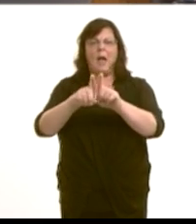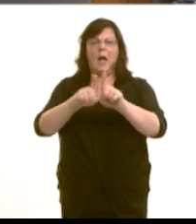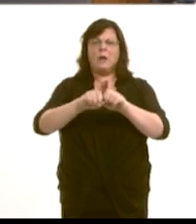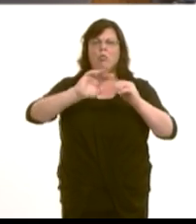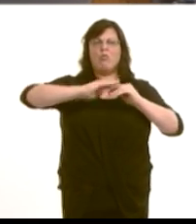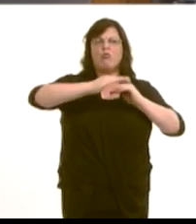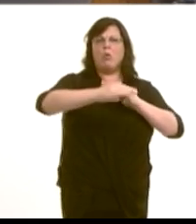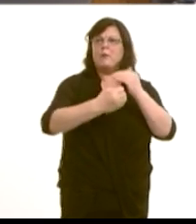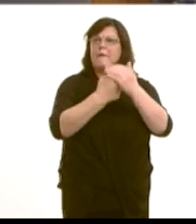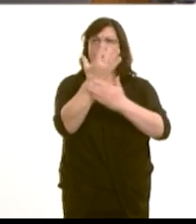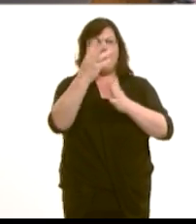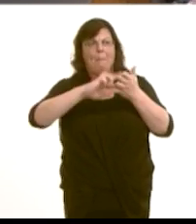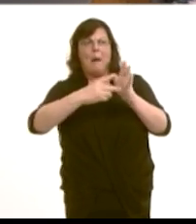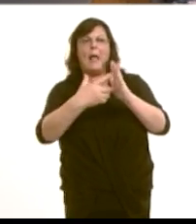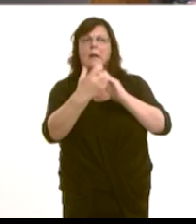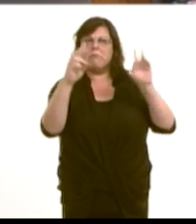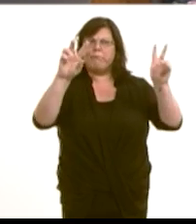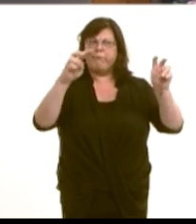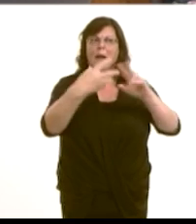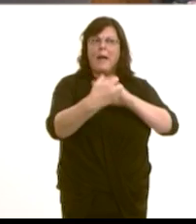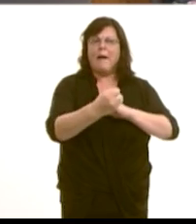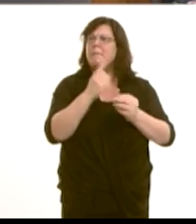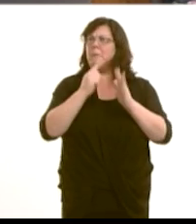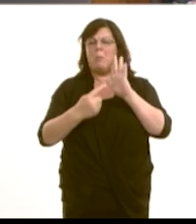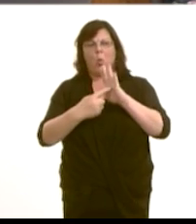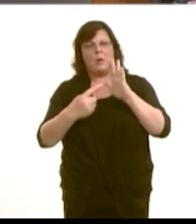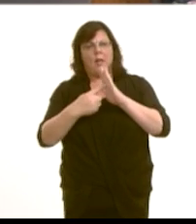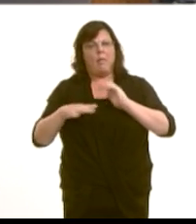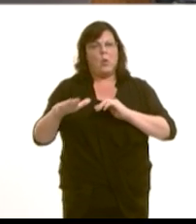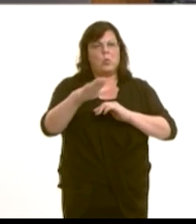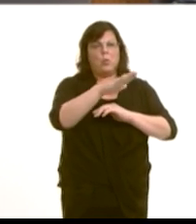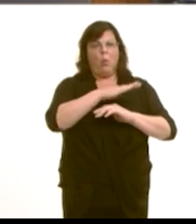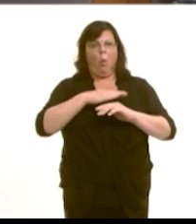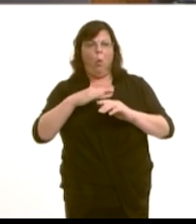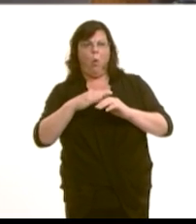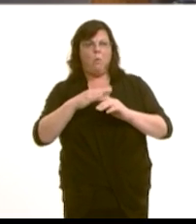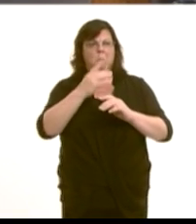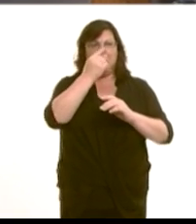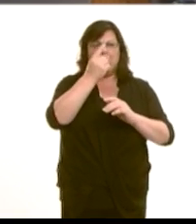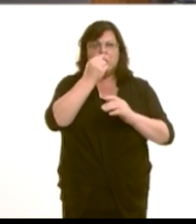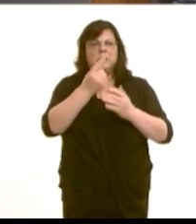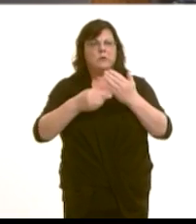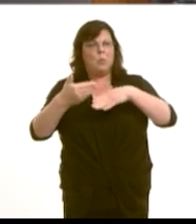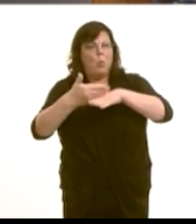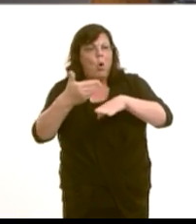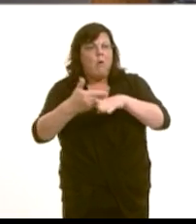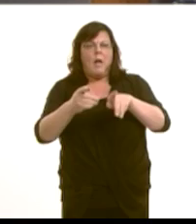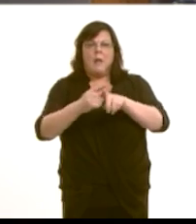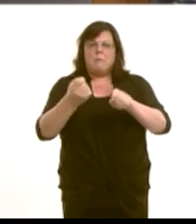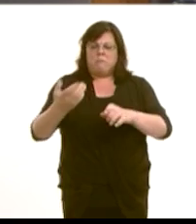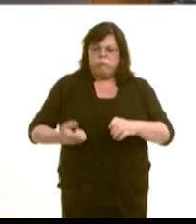Itís very important that we ensure that all means of making a profit are presented to